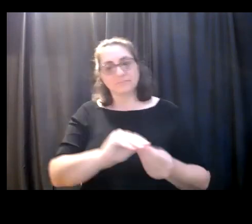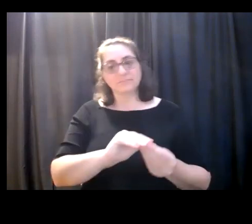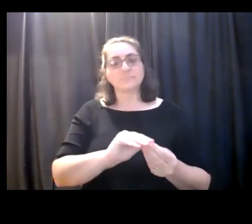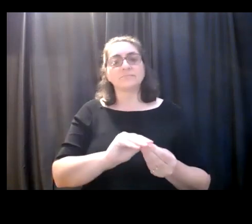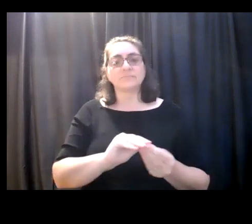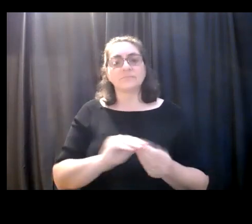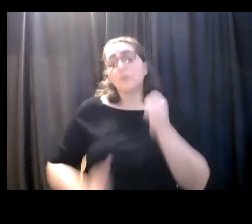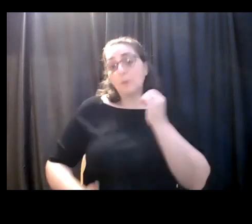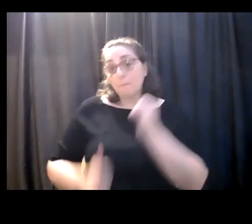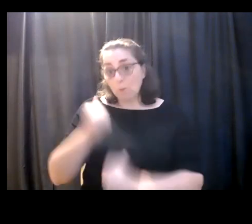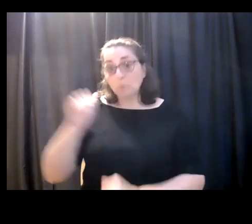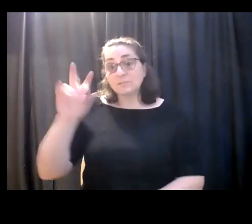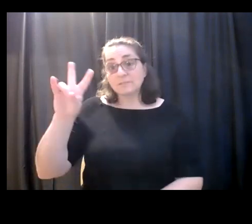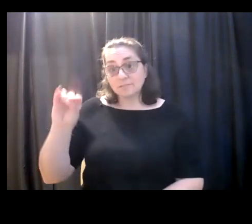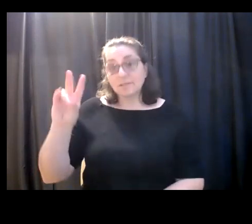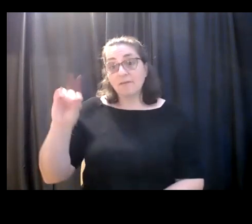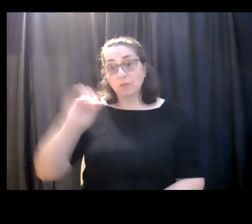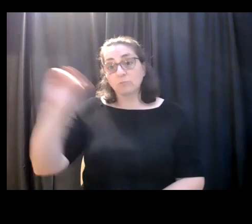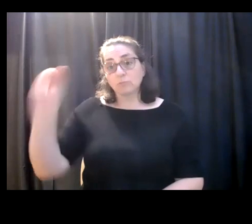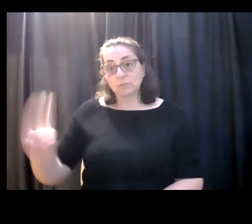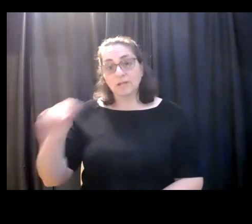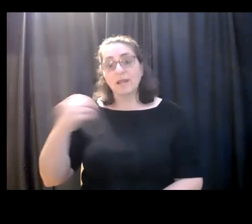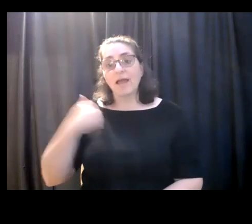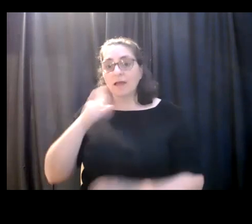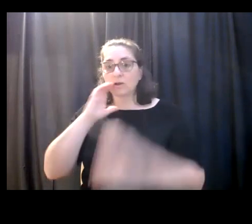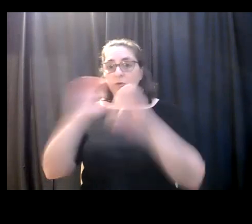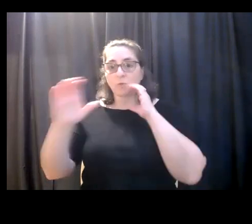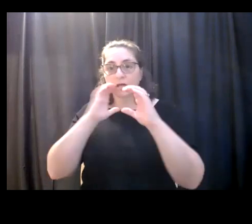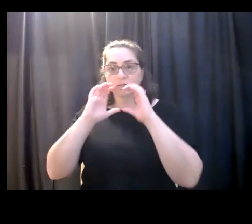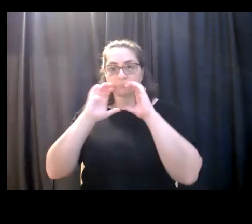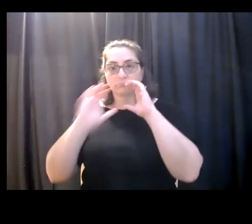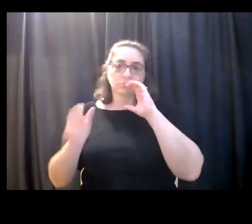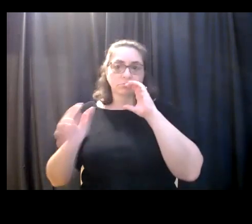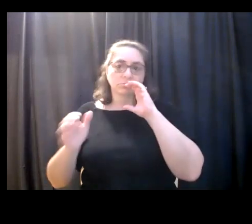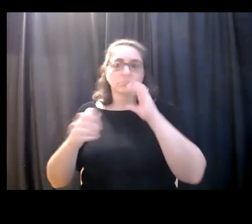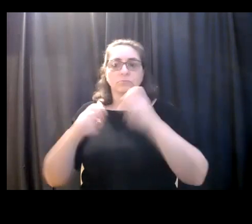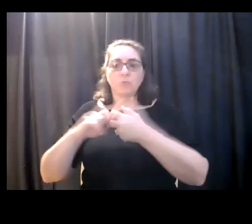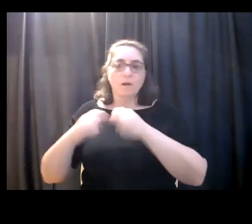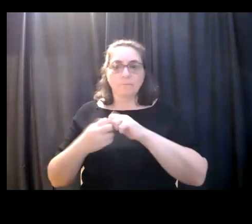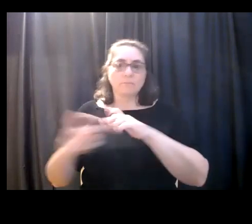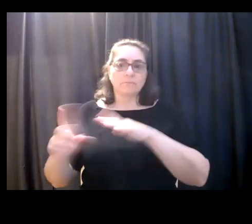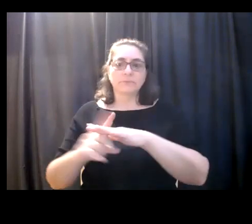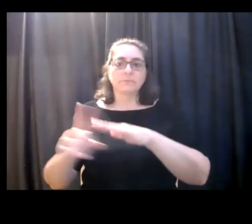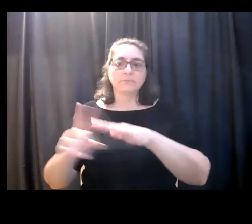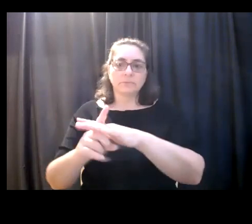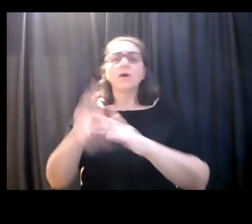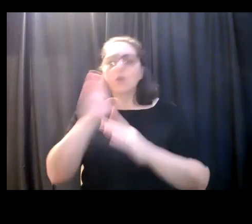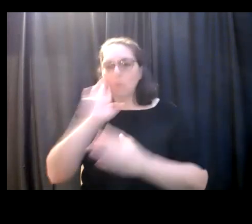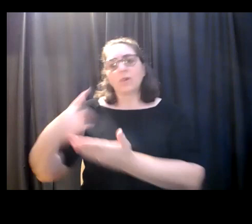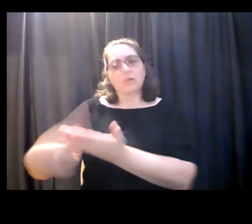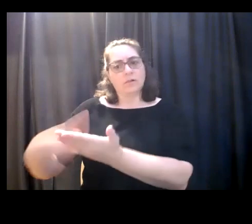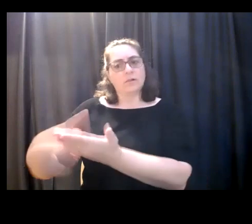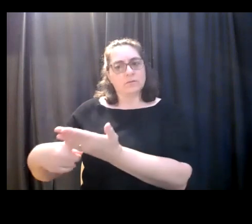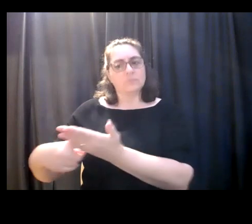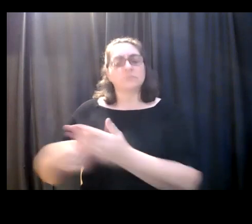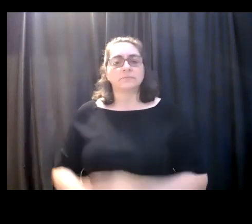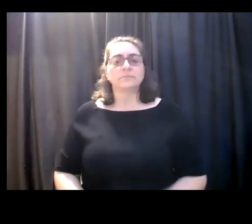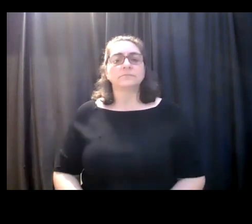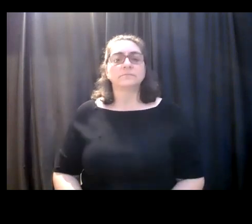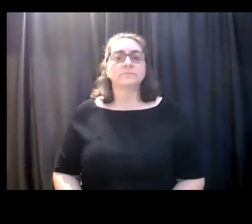wiped remoted and in between patients. Rooms, exam rooms, will have signs that say clean. When you're